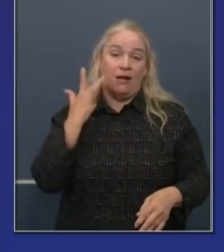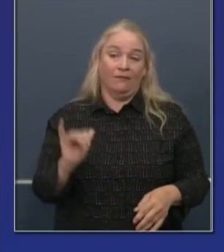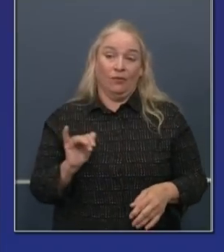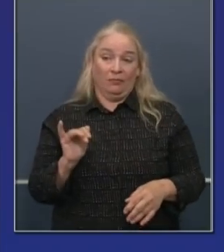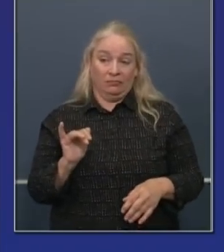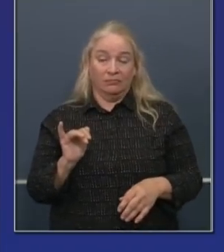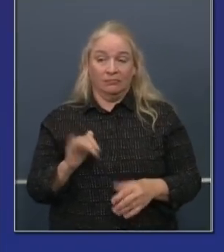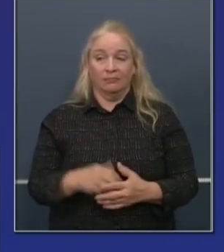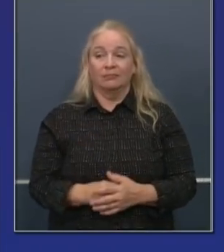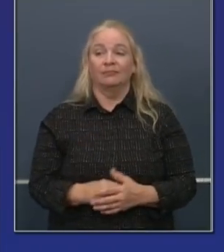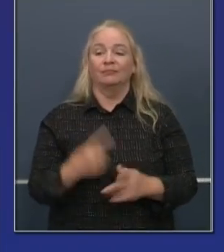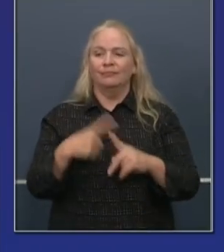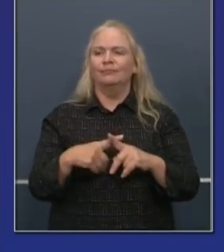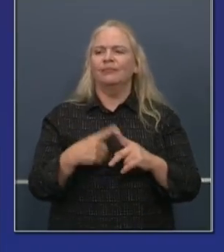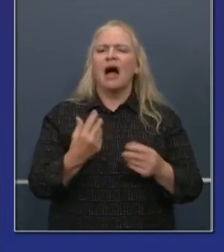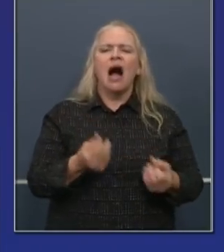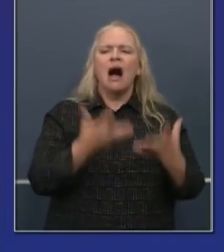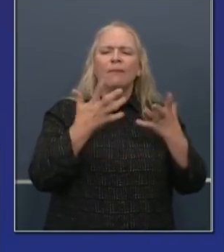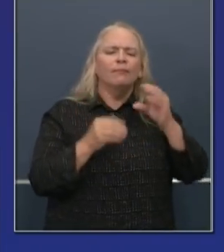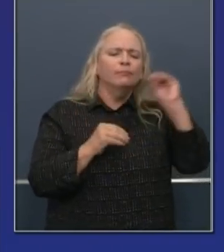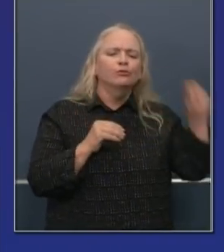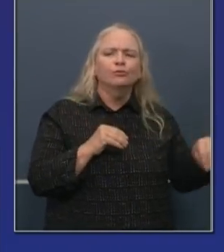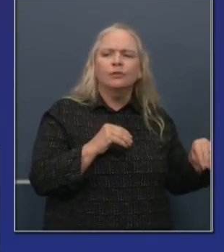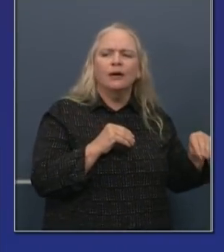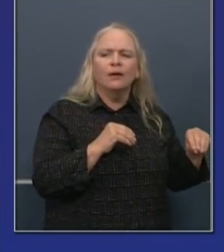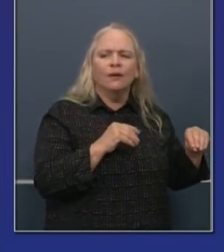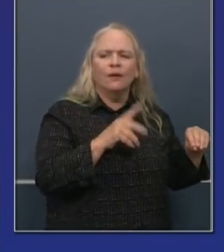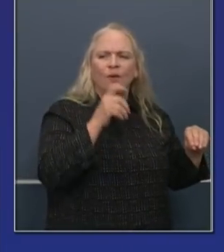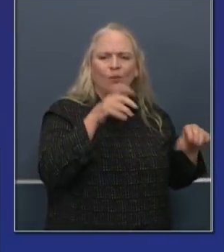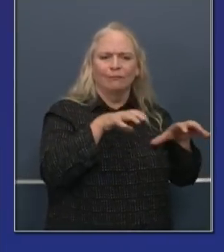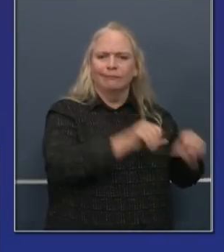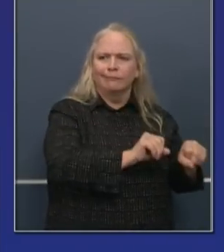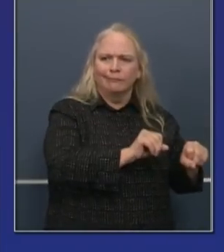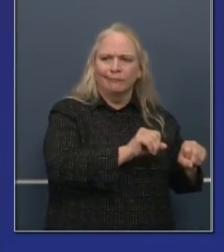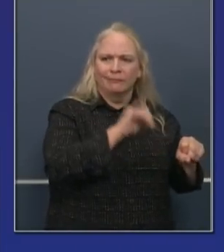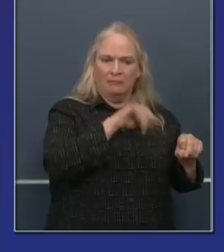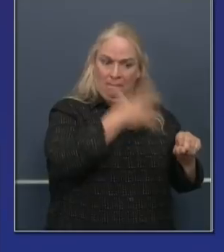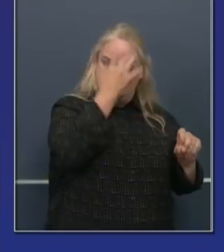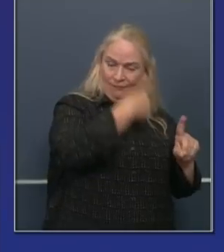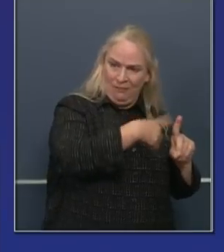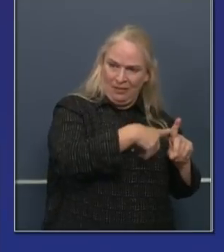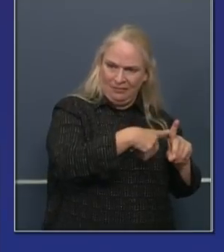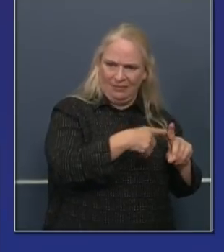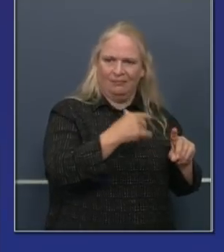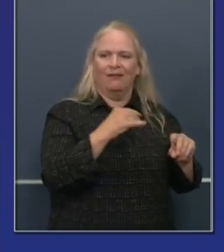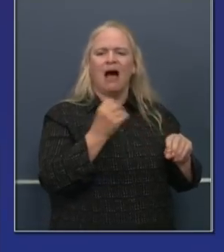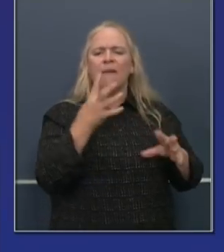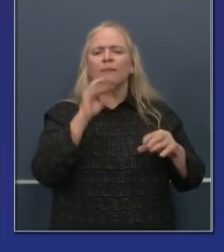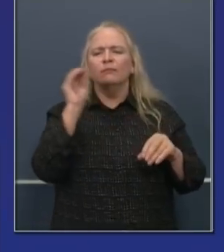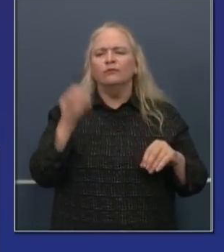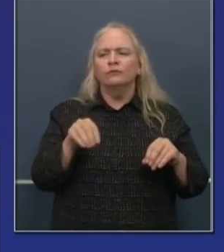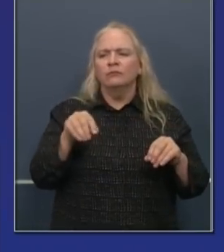WITH AND TOTAL NUMBER OF LICENSED BEDS AND TOTAL NUMBER